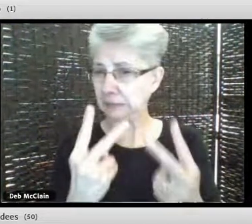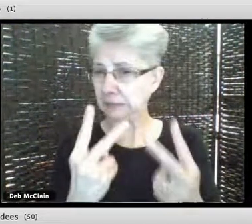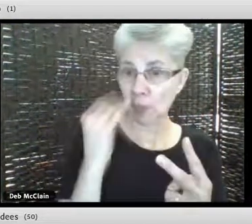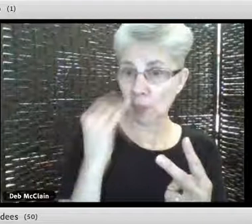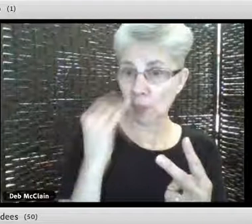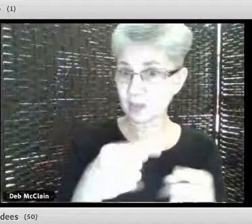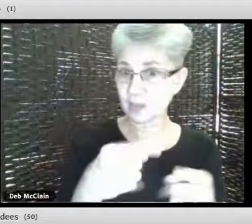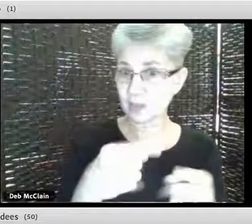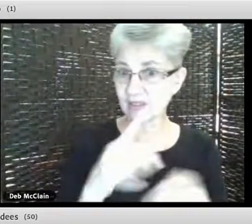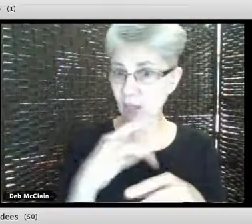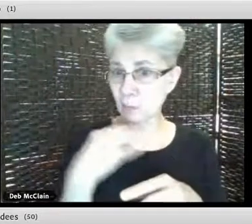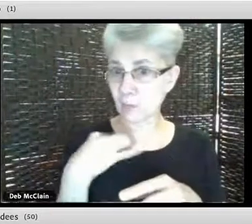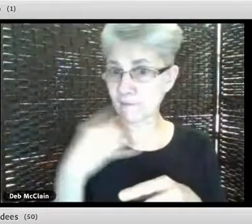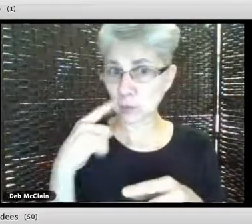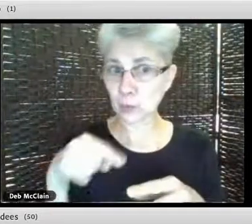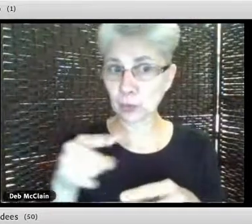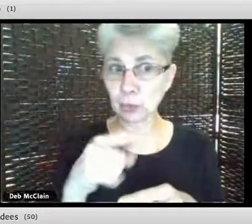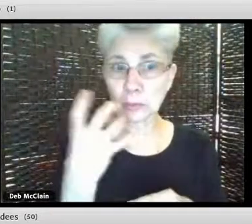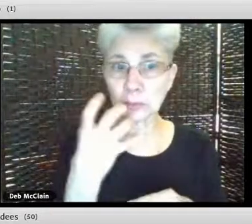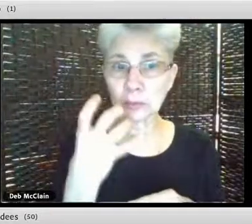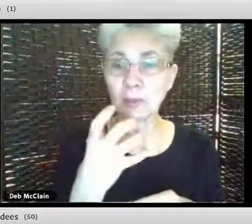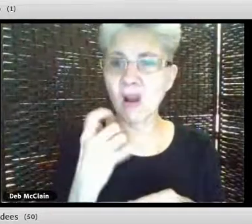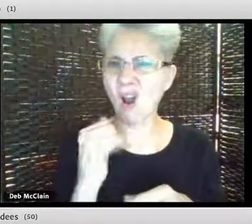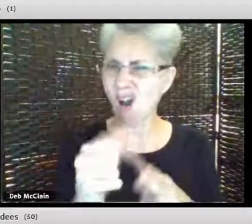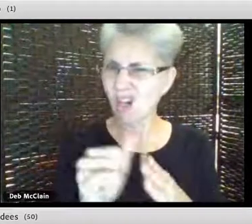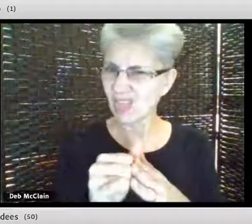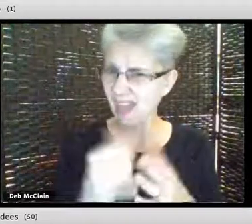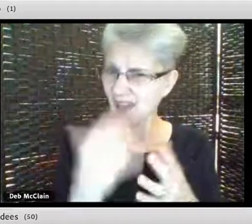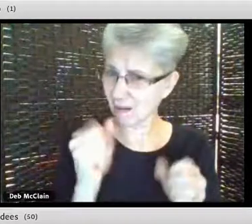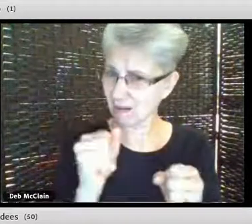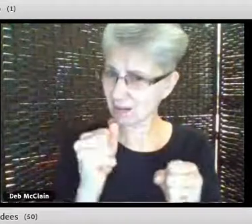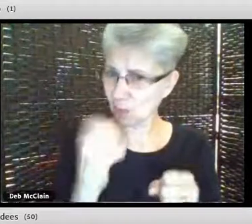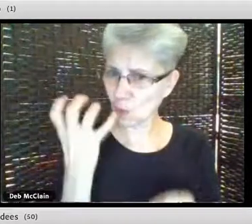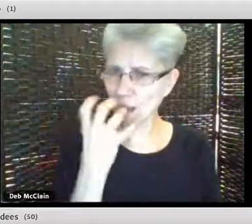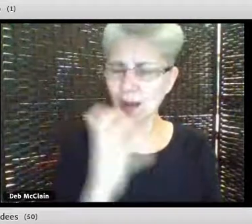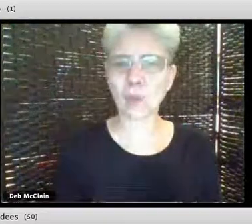Does that give you a good familiaration with Google Drive? Did you realize all that was possible?